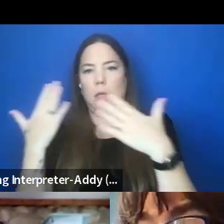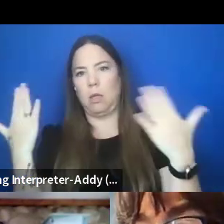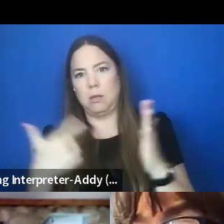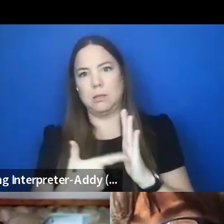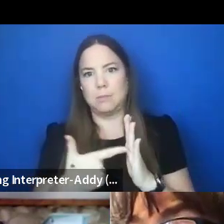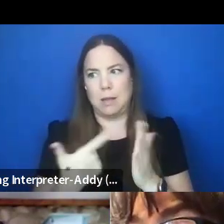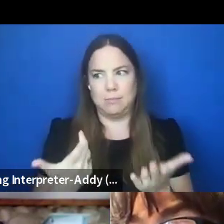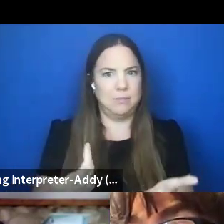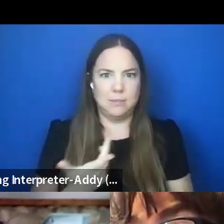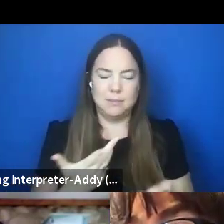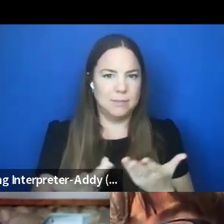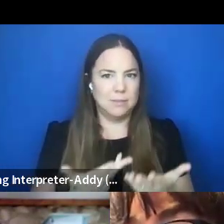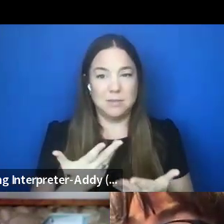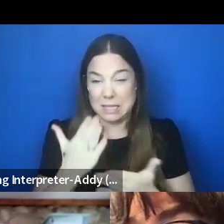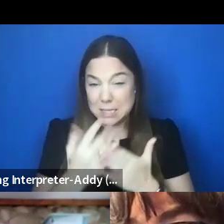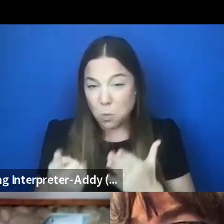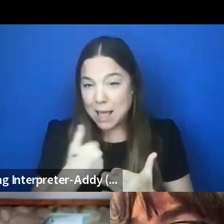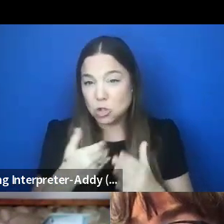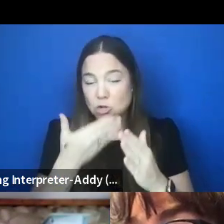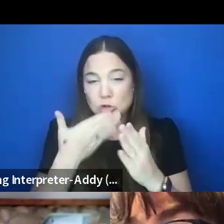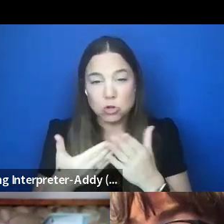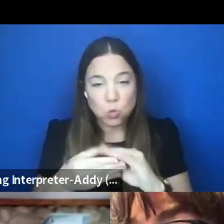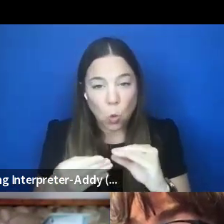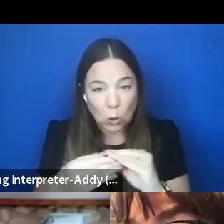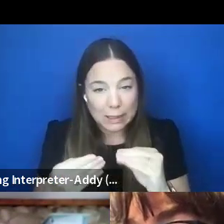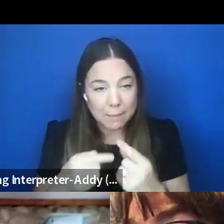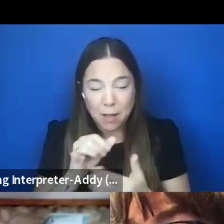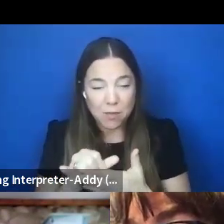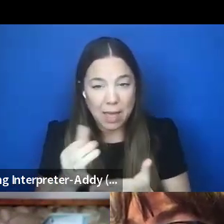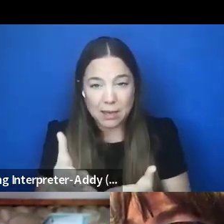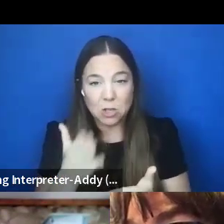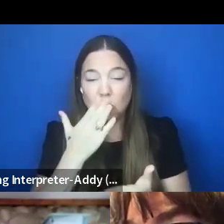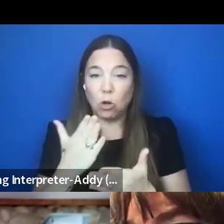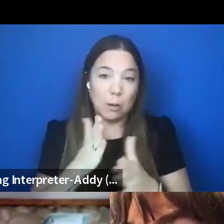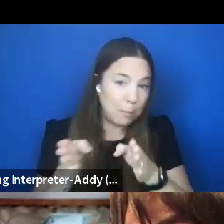Don Dew: I don't know if somebody has a really good story about that really good plan in place or